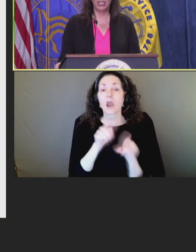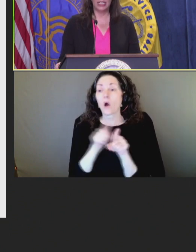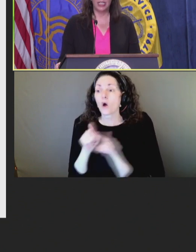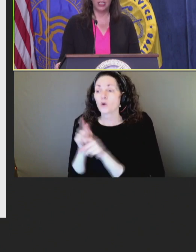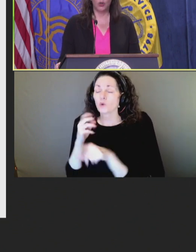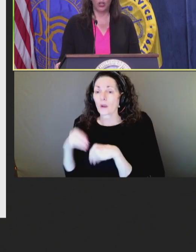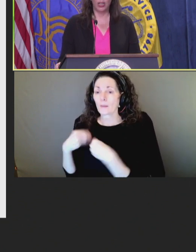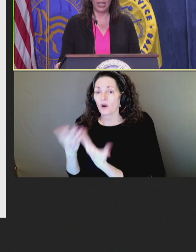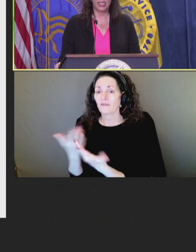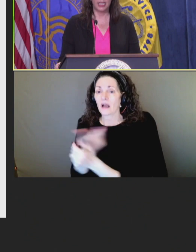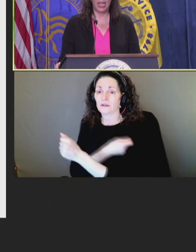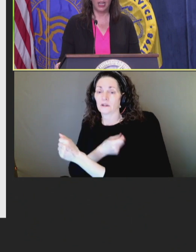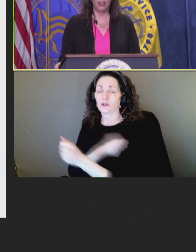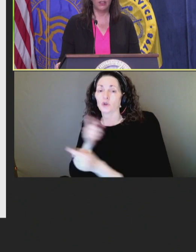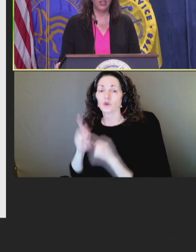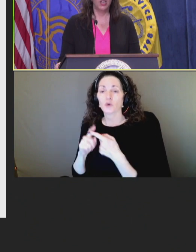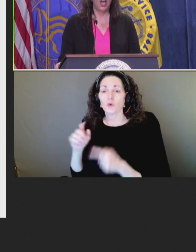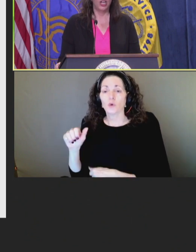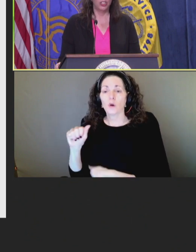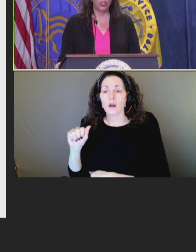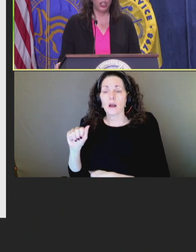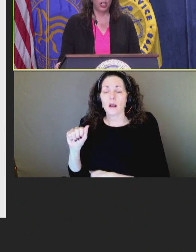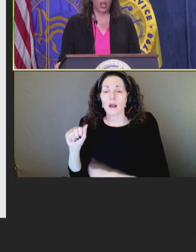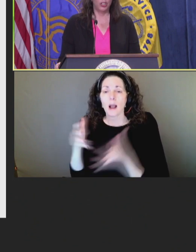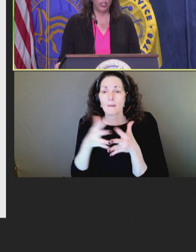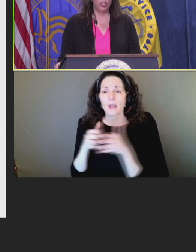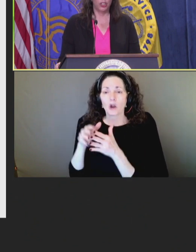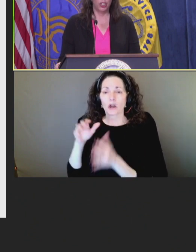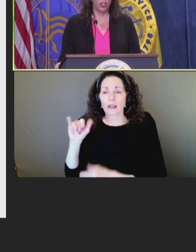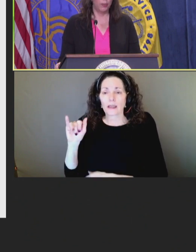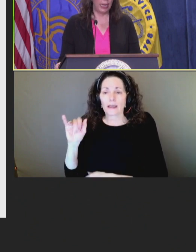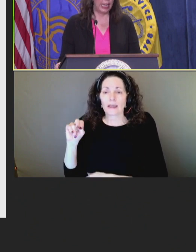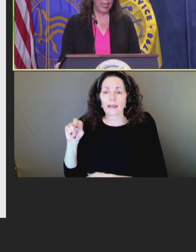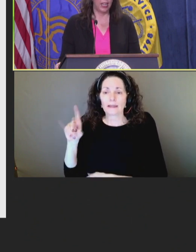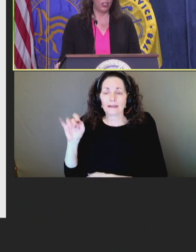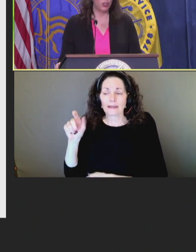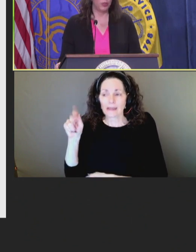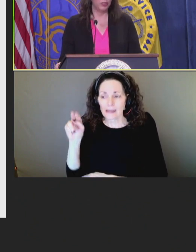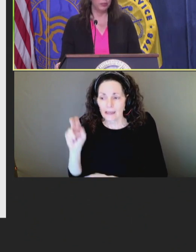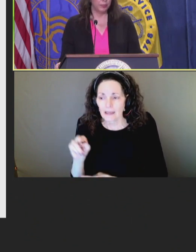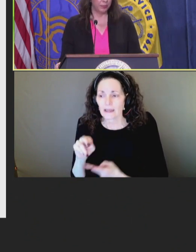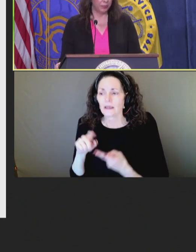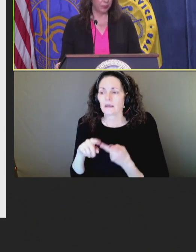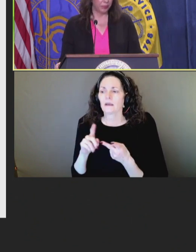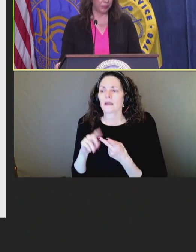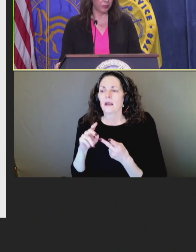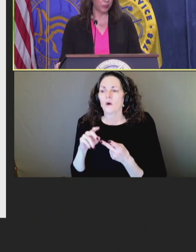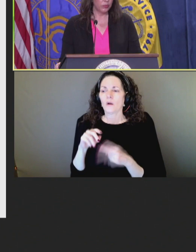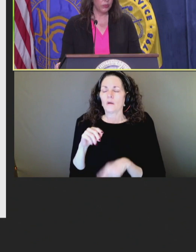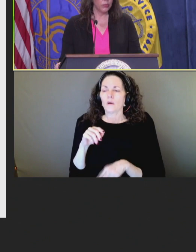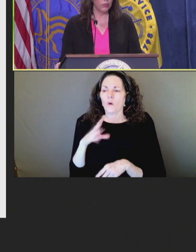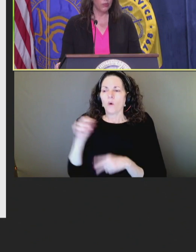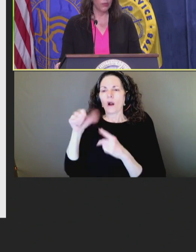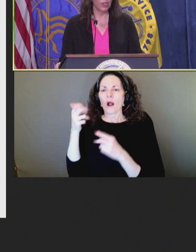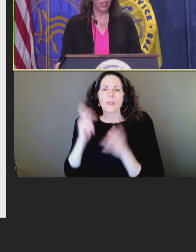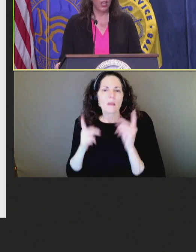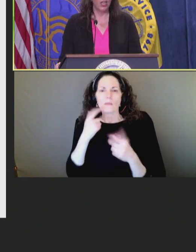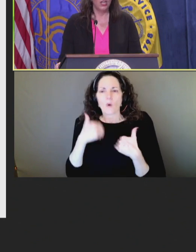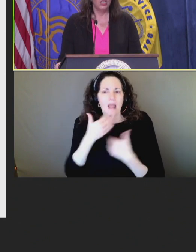Indian, or Alaskan Native, uninsured, underinsured, or Medicaid eligible.